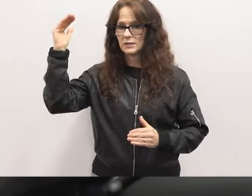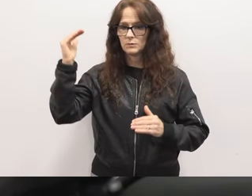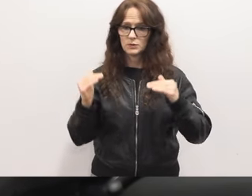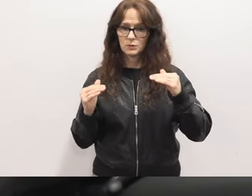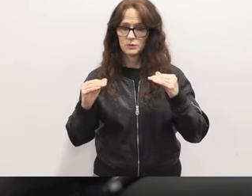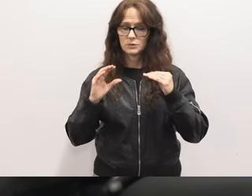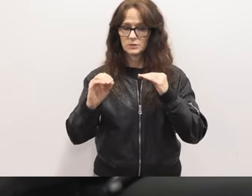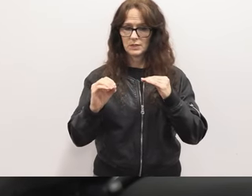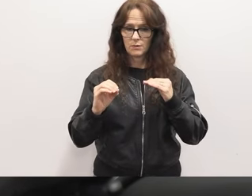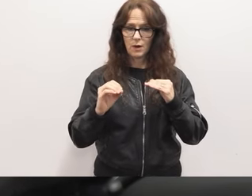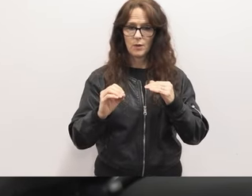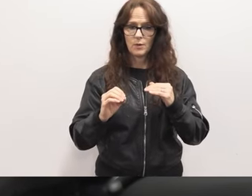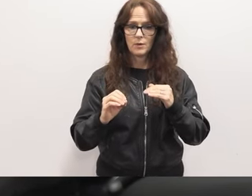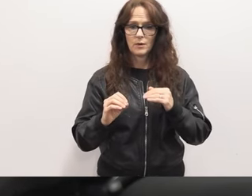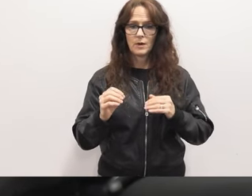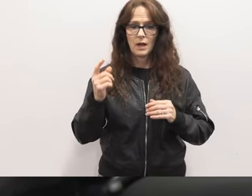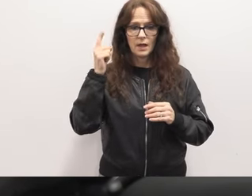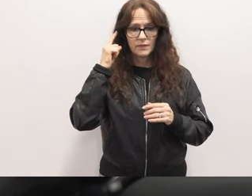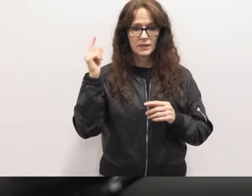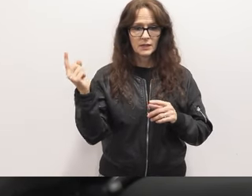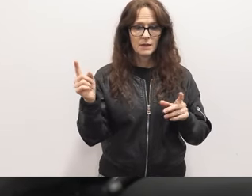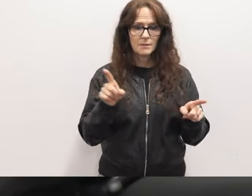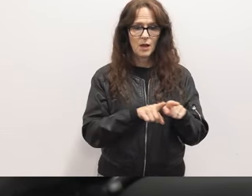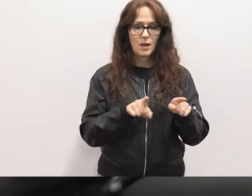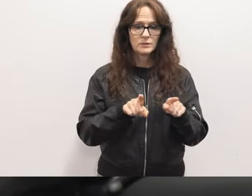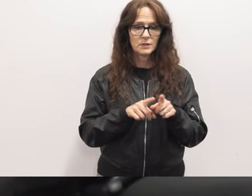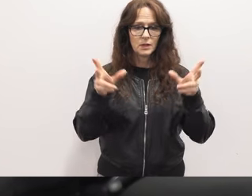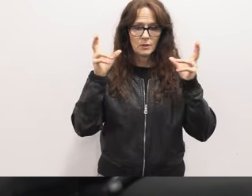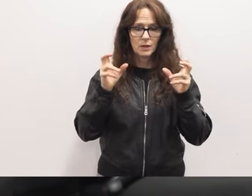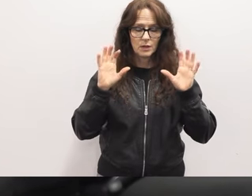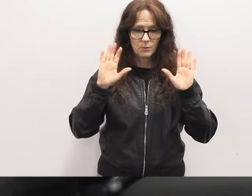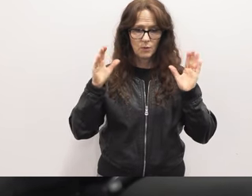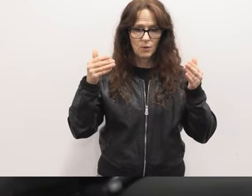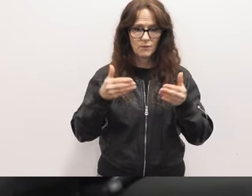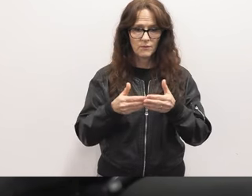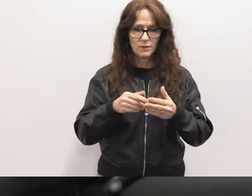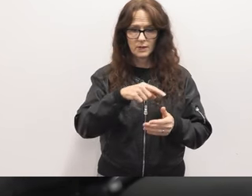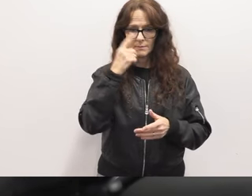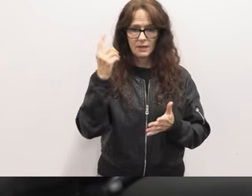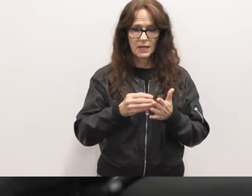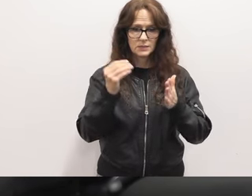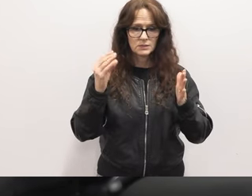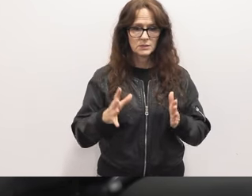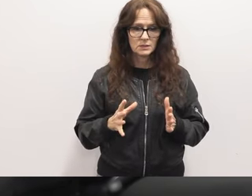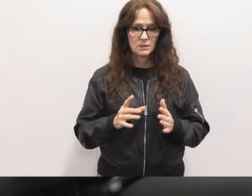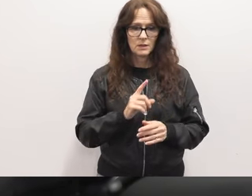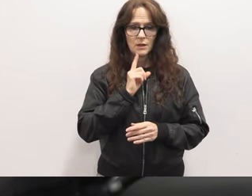And I think I'm also hearing that we're focusing on Black students who are currently